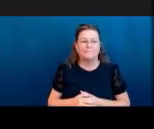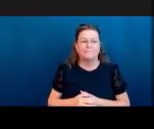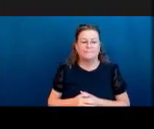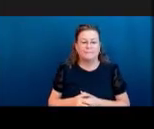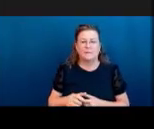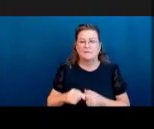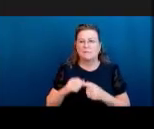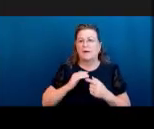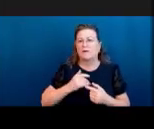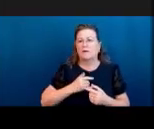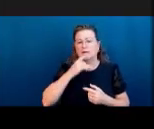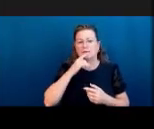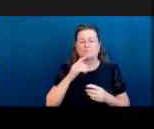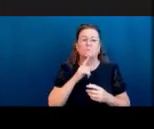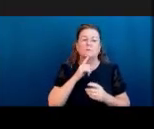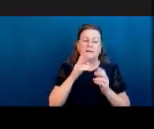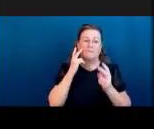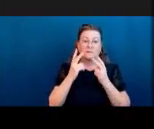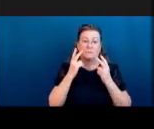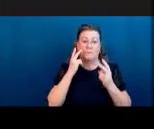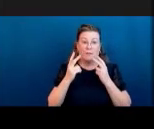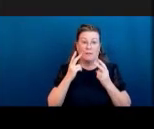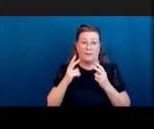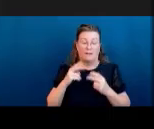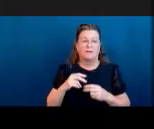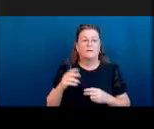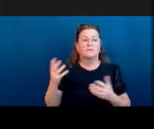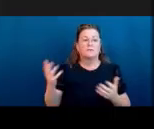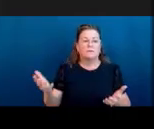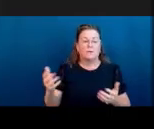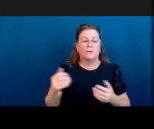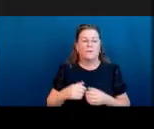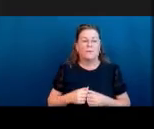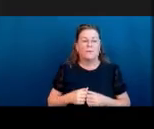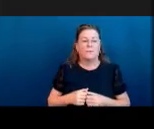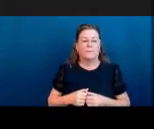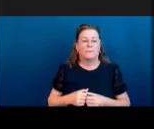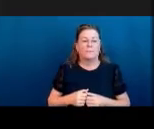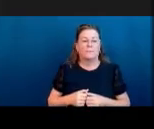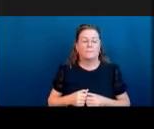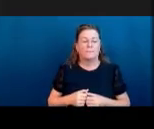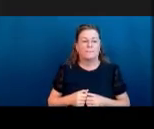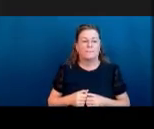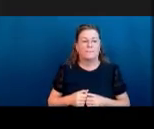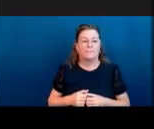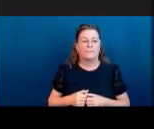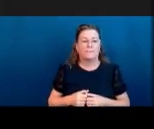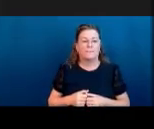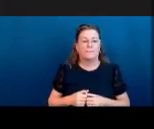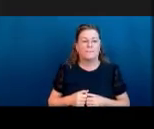our kids, that are incredibly visual. And so holding those in